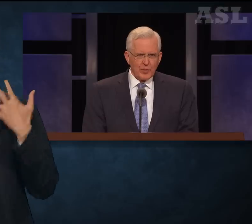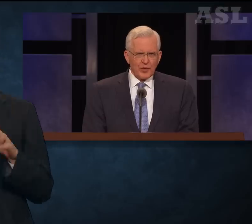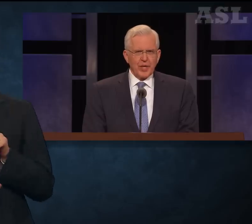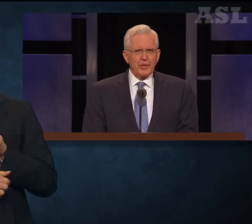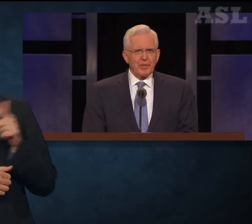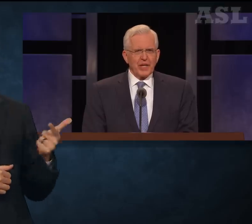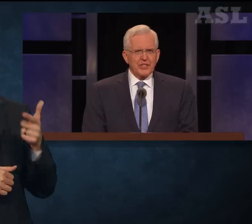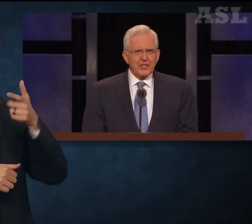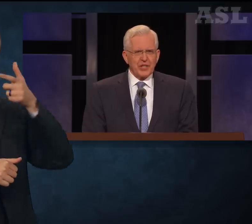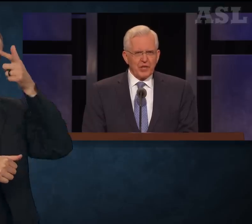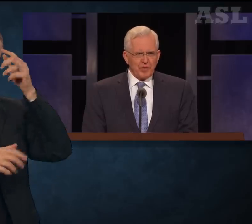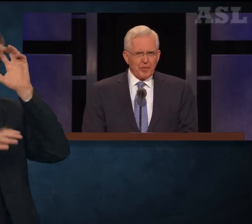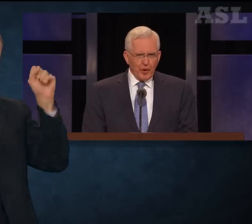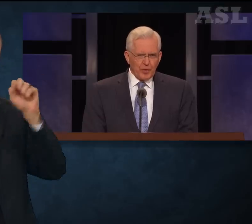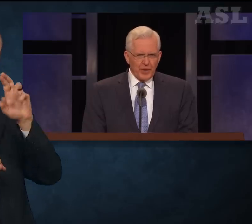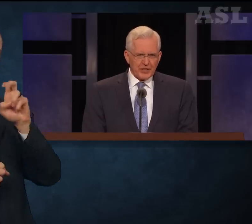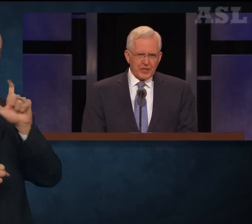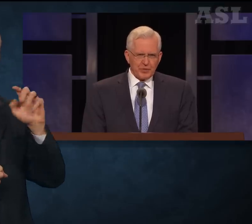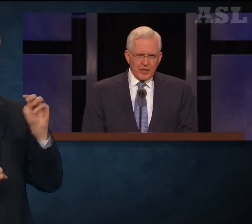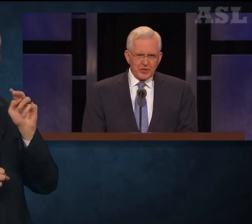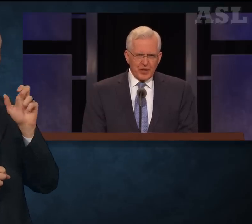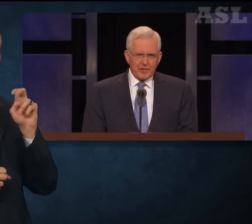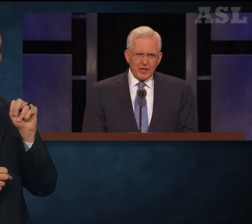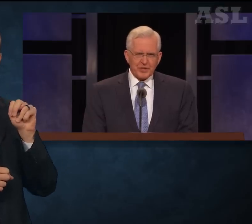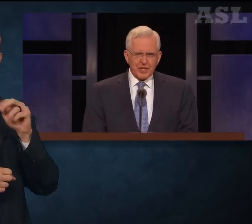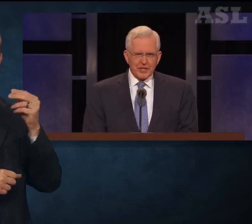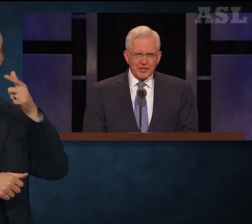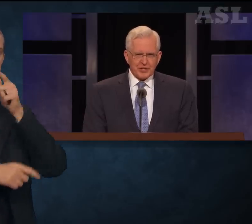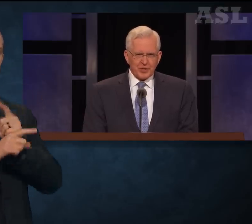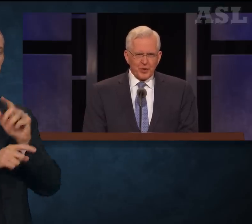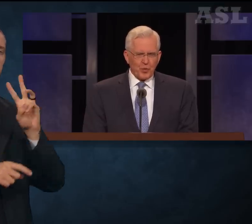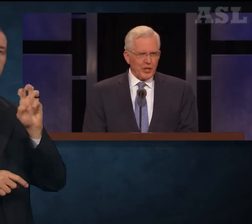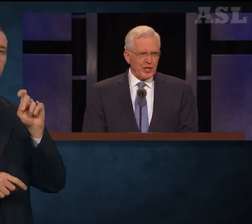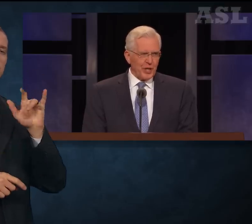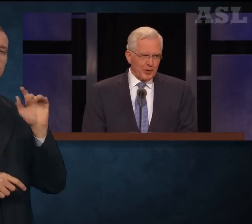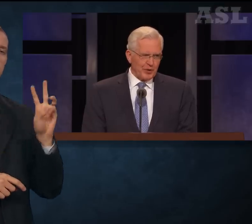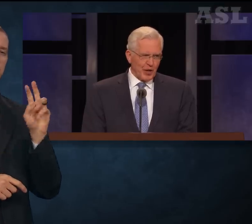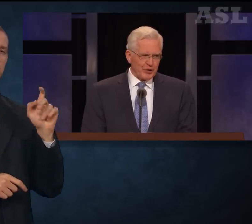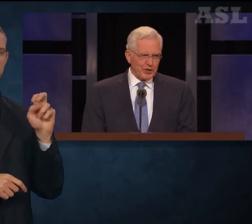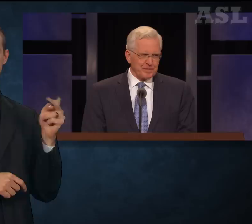"OUR PRAYER TO THEE", A HYMN THAT WAS WRITTEN BY PRESIDENT NELSON. WE WILL THEN BE BLESSED TO